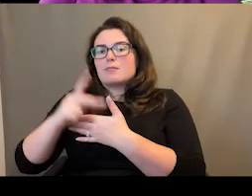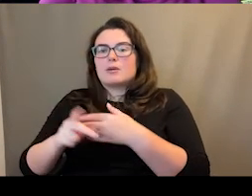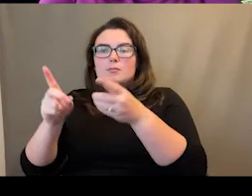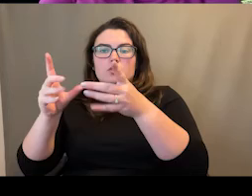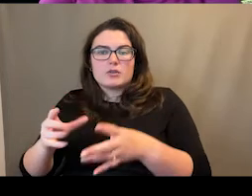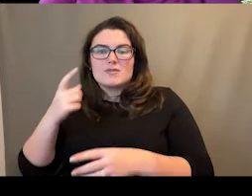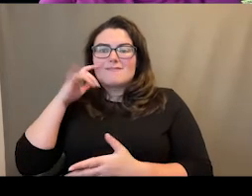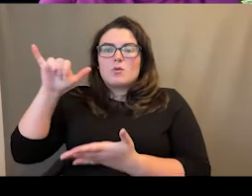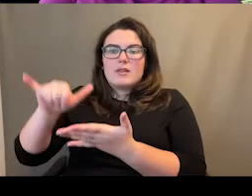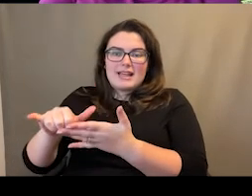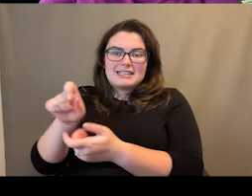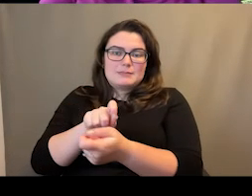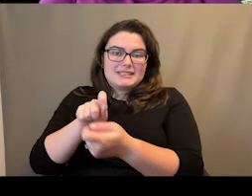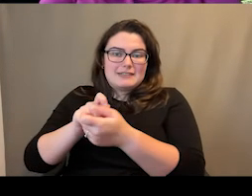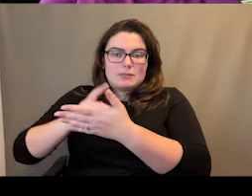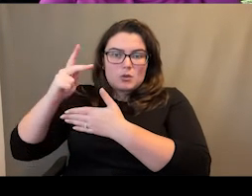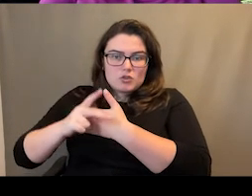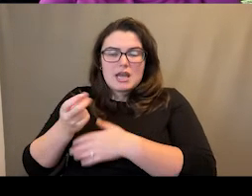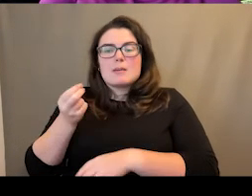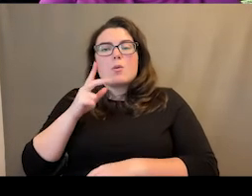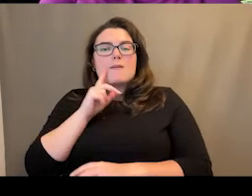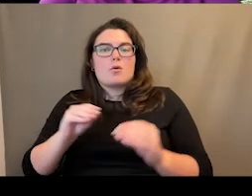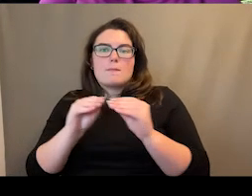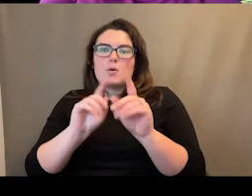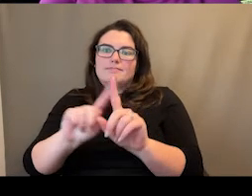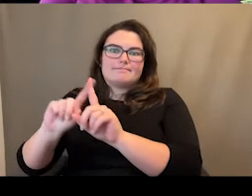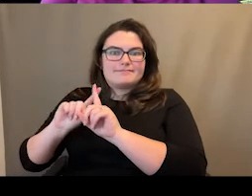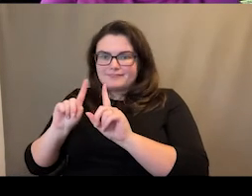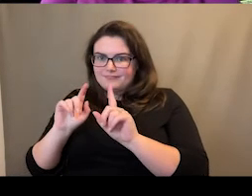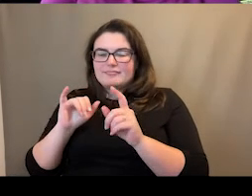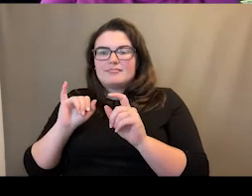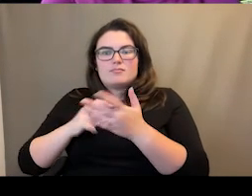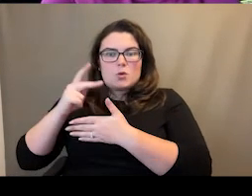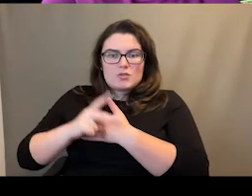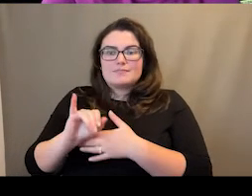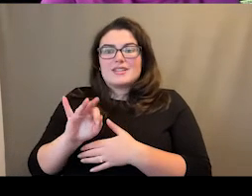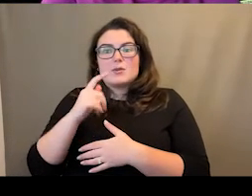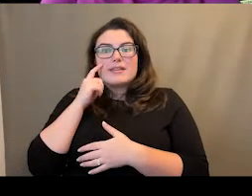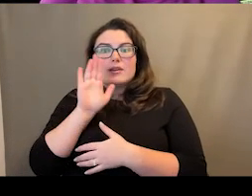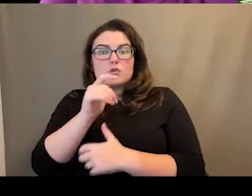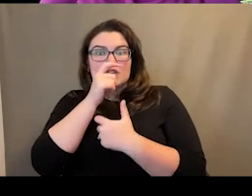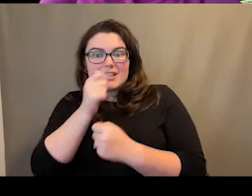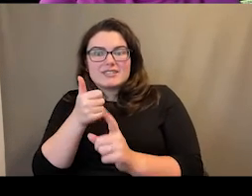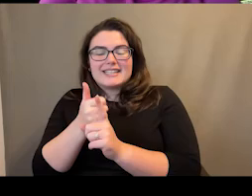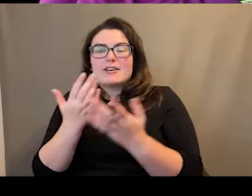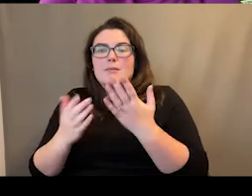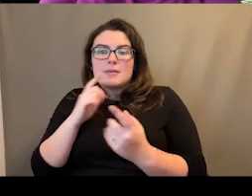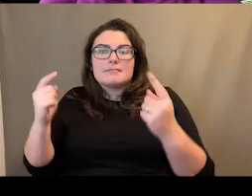that particular program or for multiple programs. If you think your area of interest may overlap.